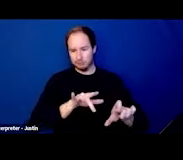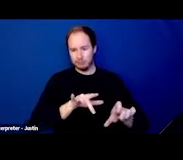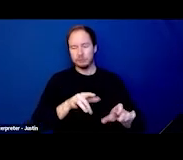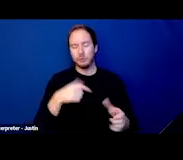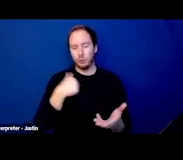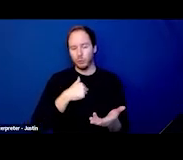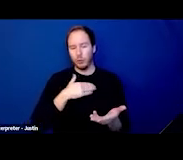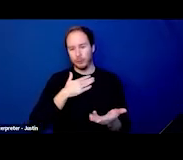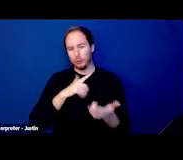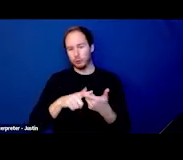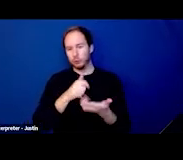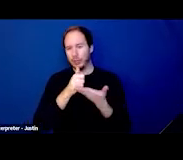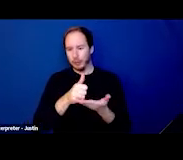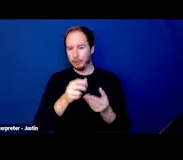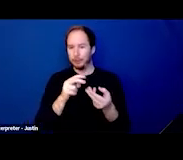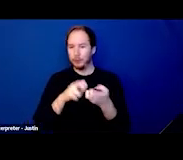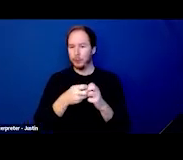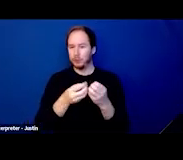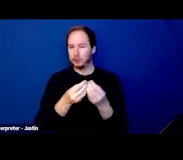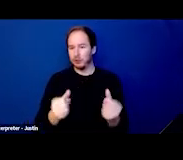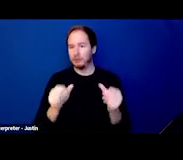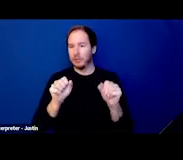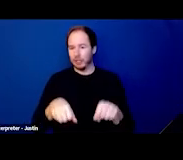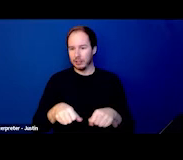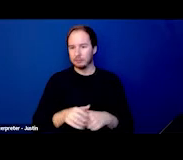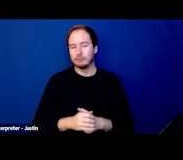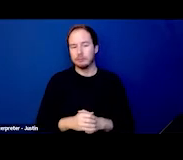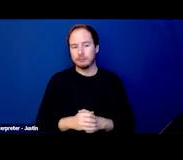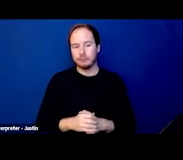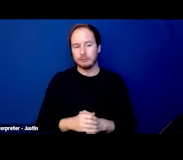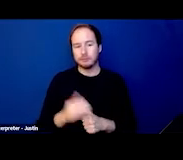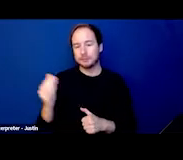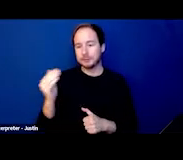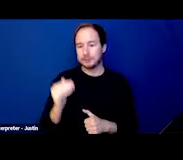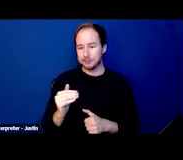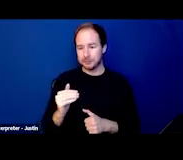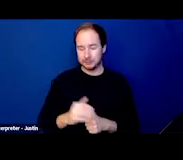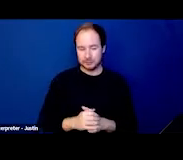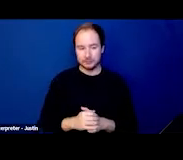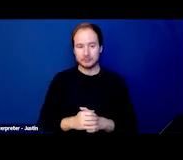to help you troubleshoot, next slide. So a few webinar instructions,